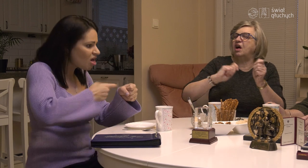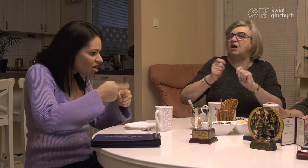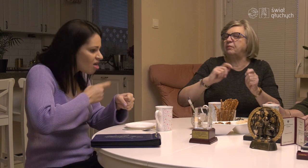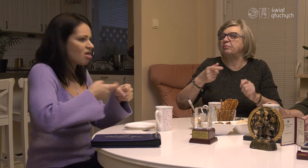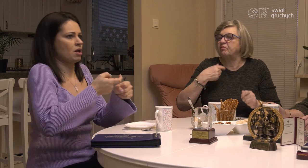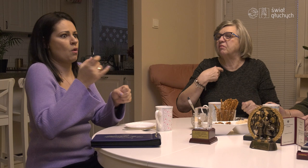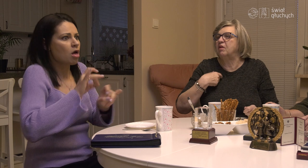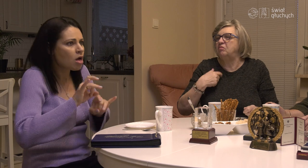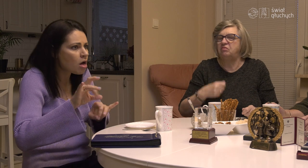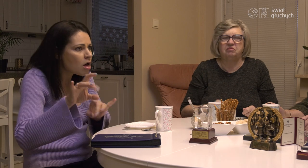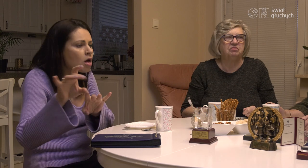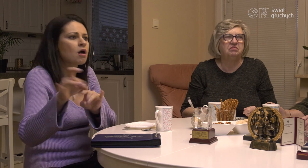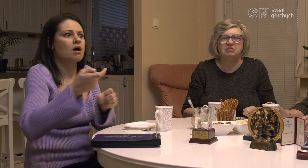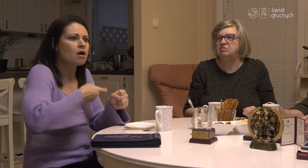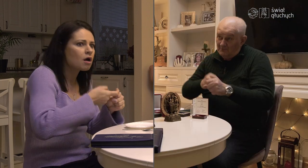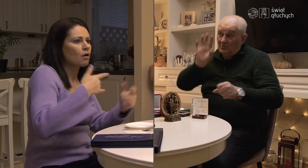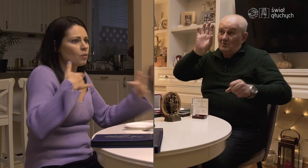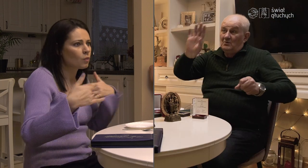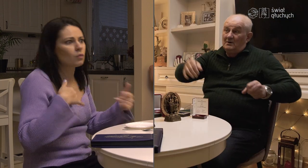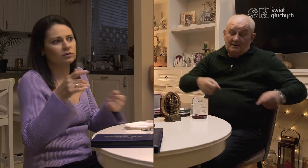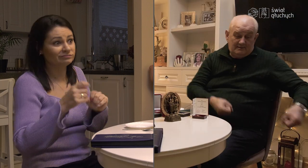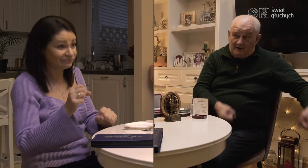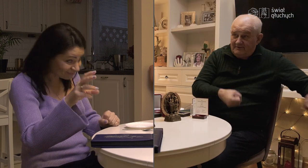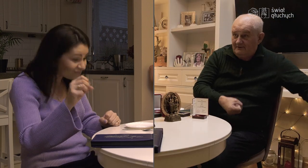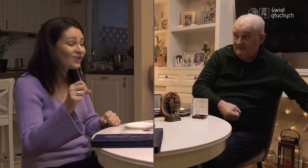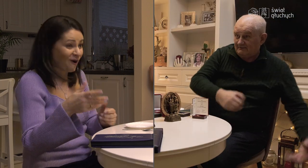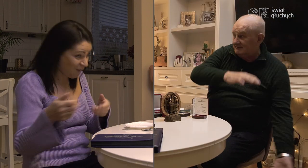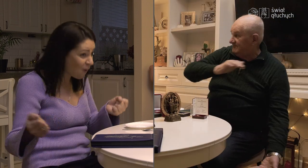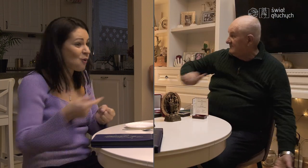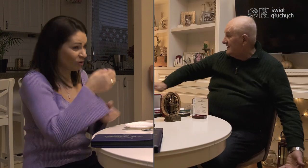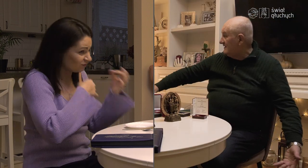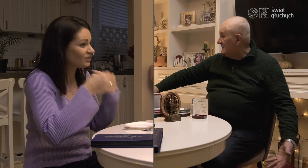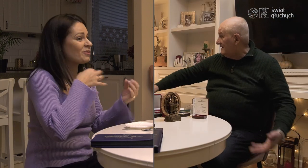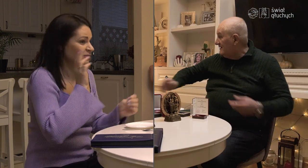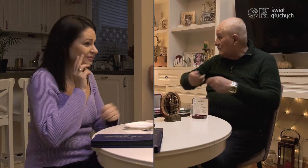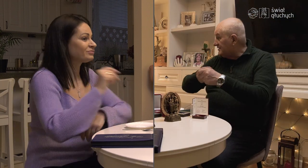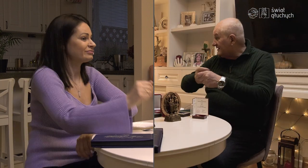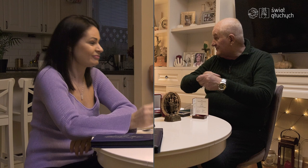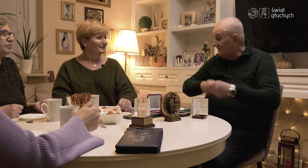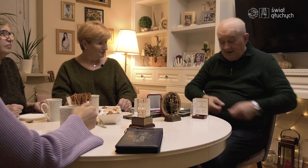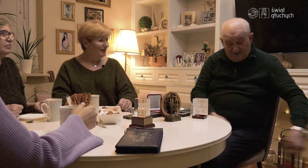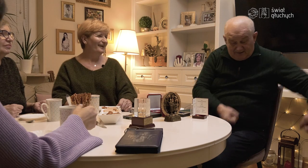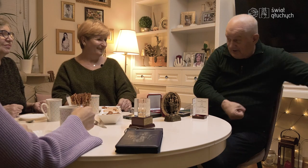[Monika]: Mom told me that there were lots of activities, kitchen duty, hiking, cross-country running, she got tired. Yes, she told me about it.